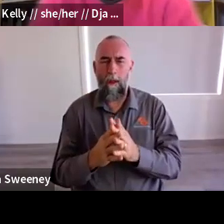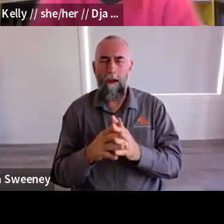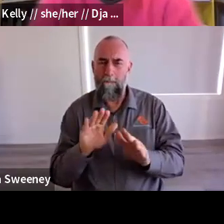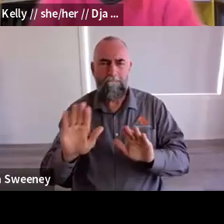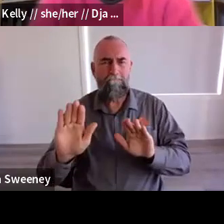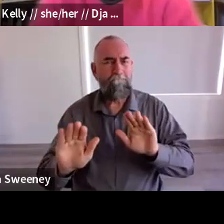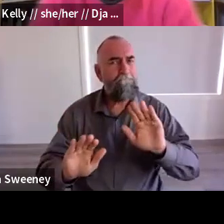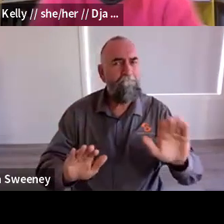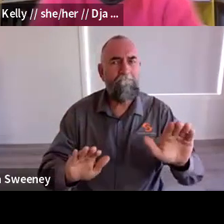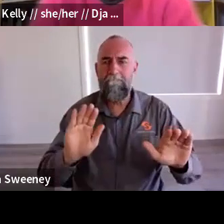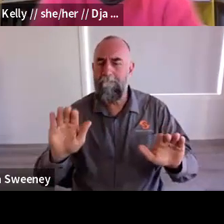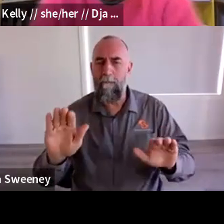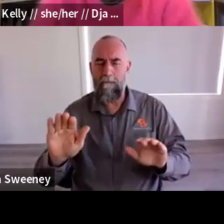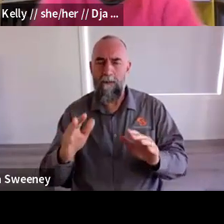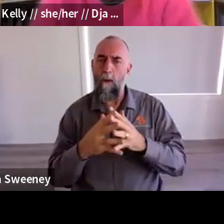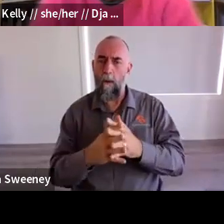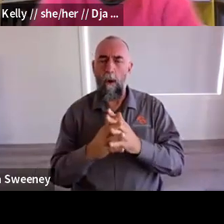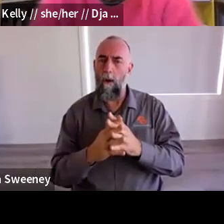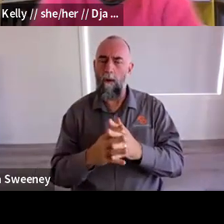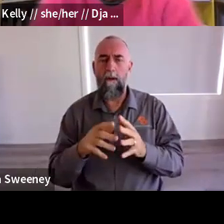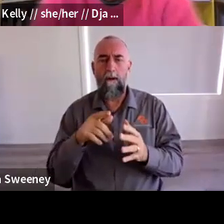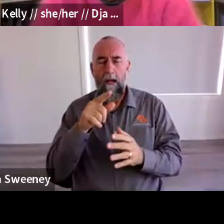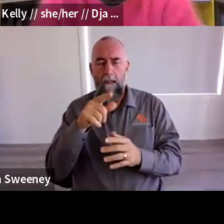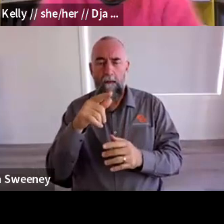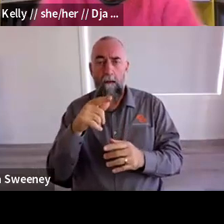quite know how to navigate this, but here's some great resources we can get